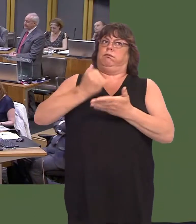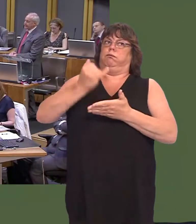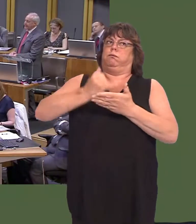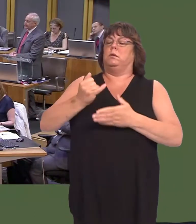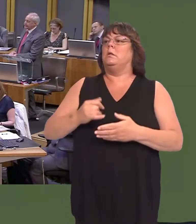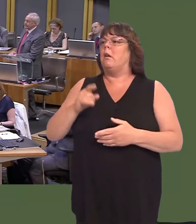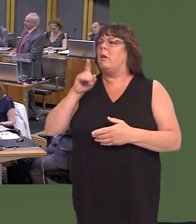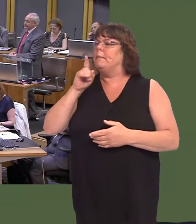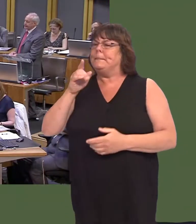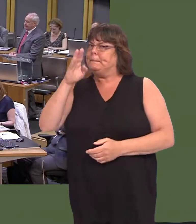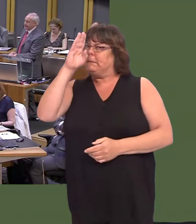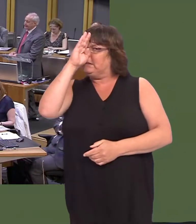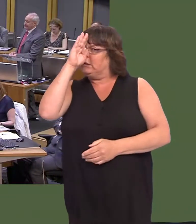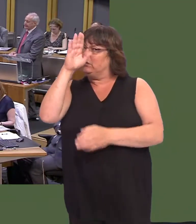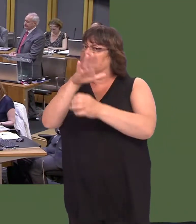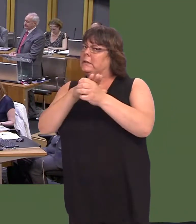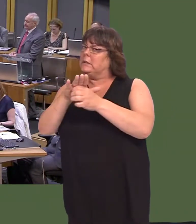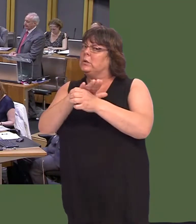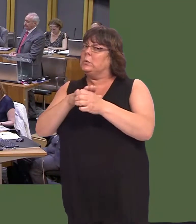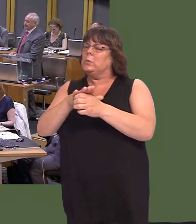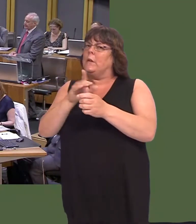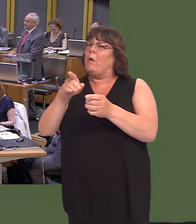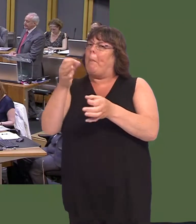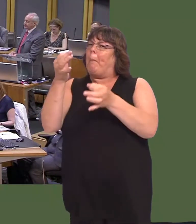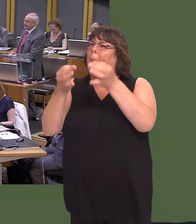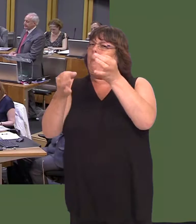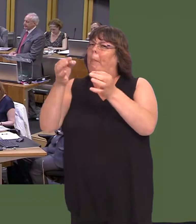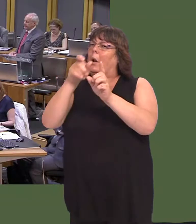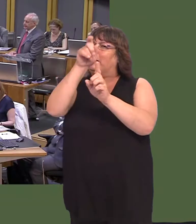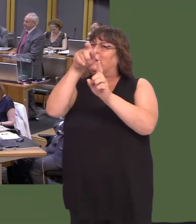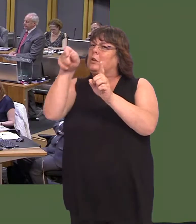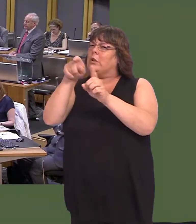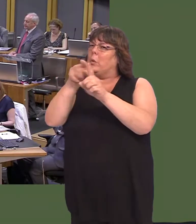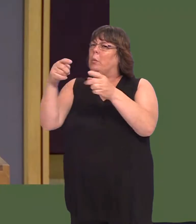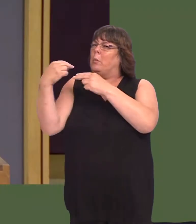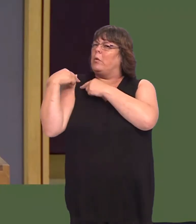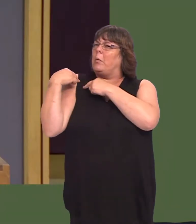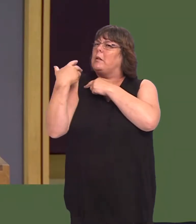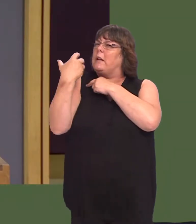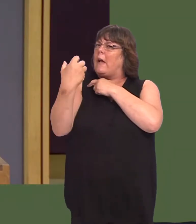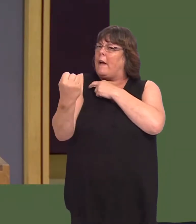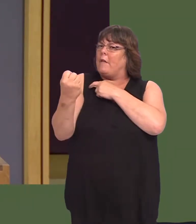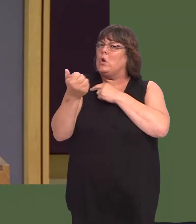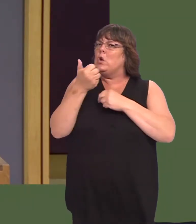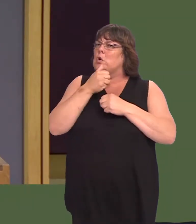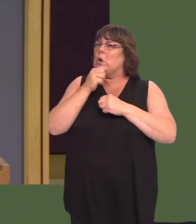It is a very dangerous situation indeed for politicians in positions of responsibility to use such things.